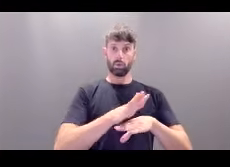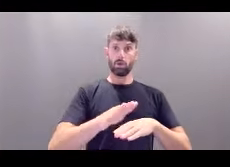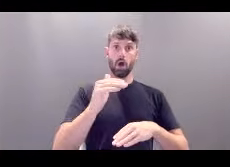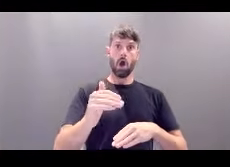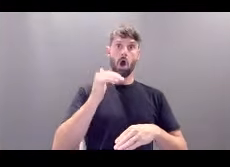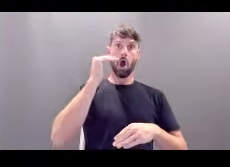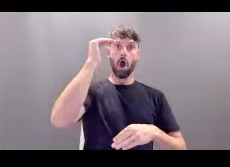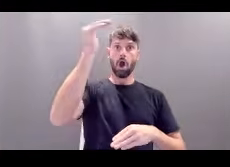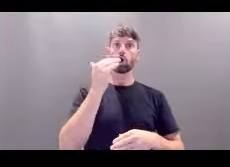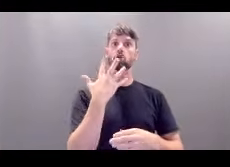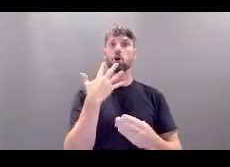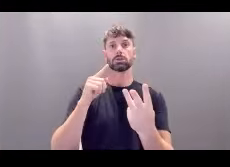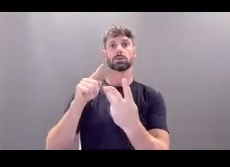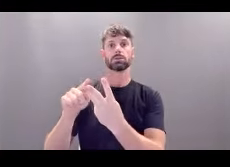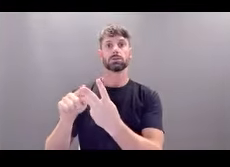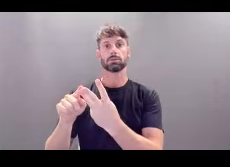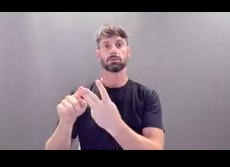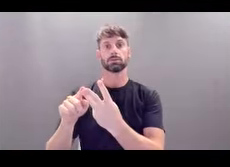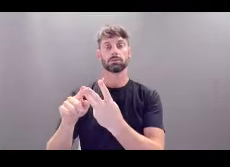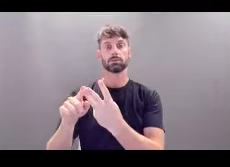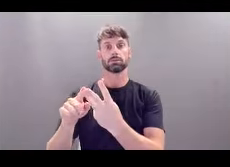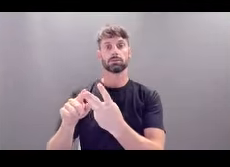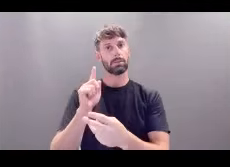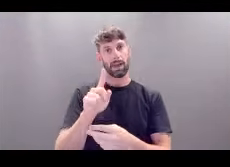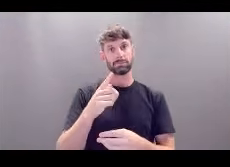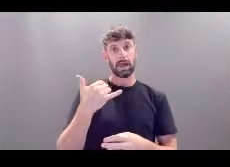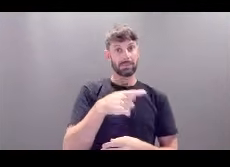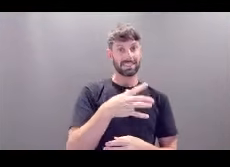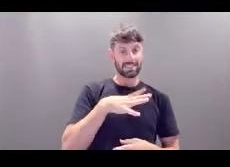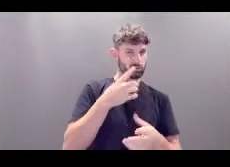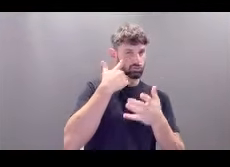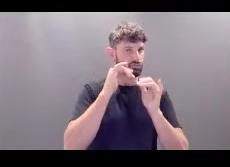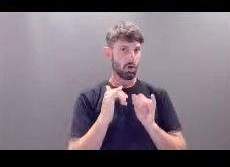part of the assessment, there is a need to trial and test some options.